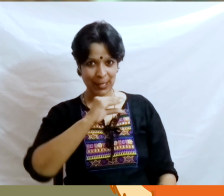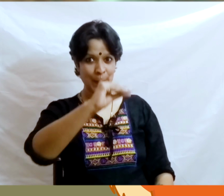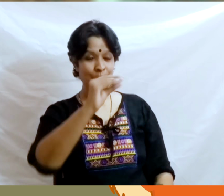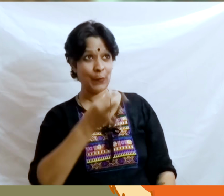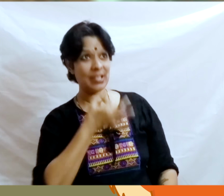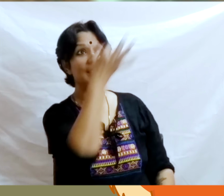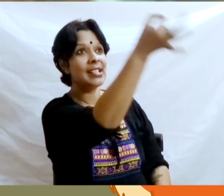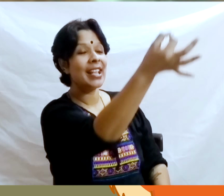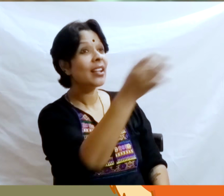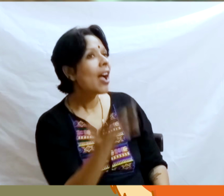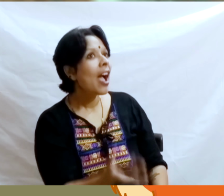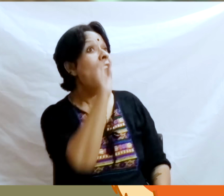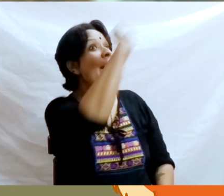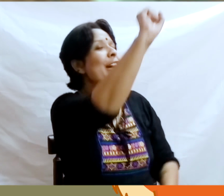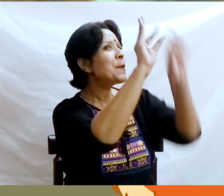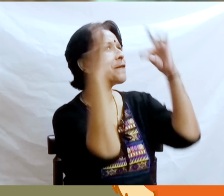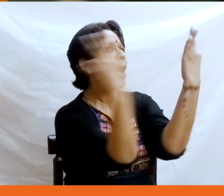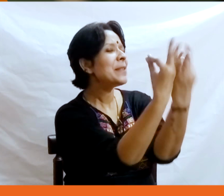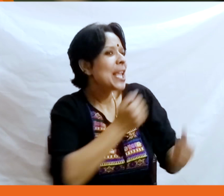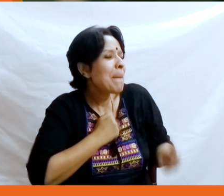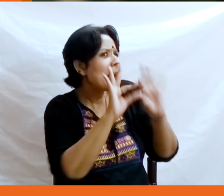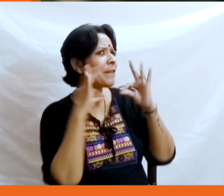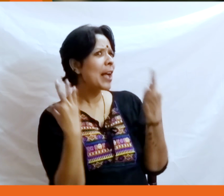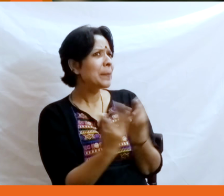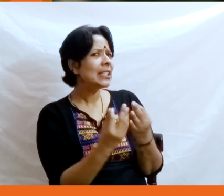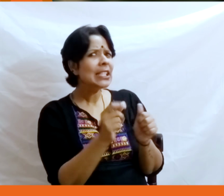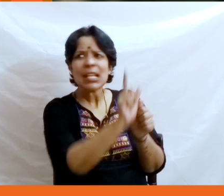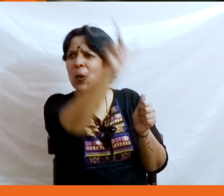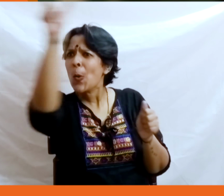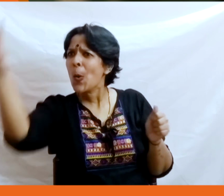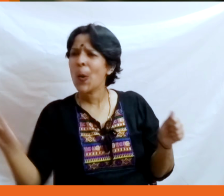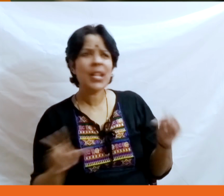“Your family and mine and all other animals have agreed to forget their differences